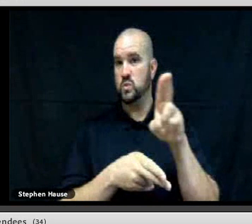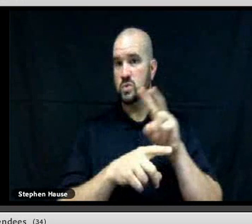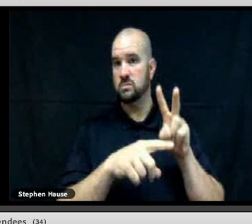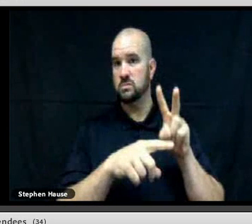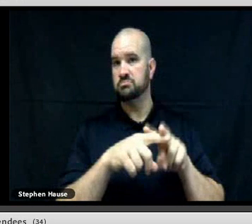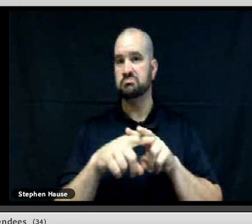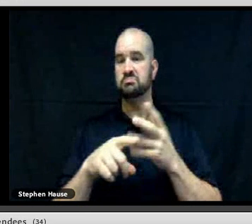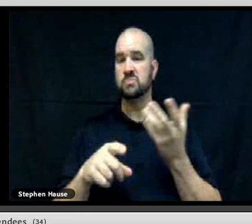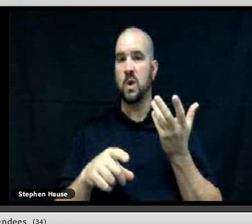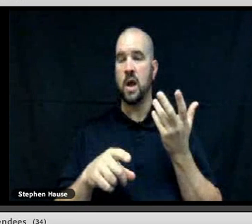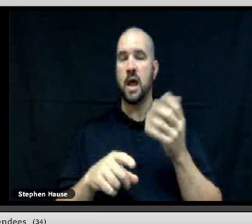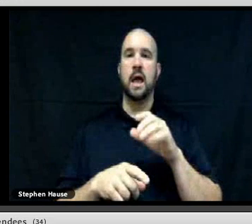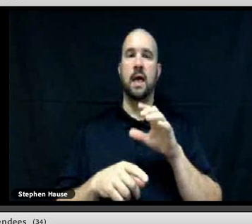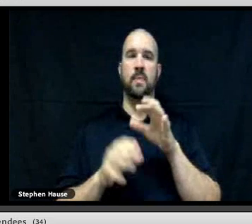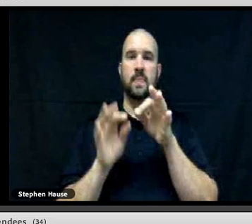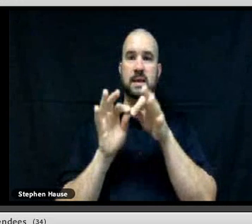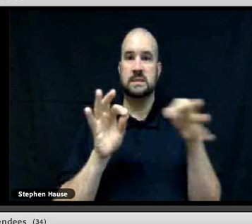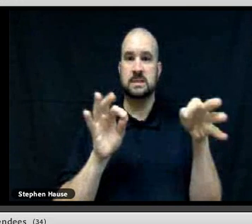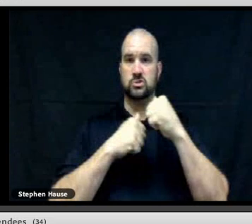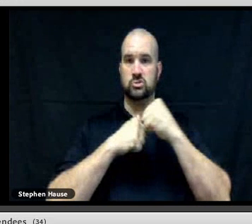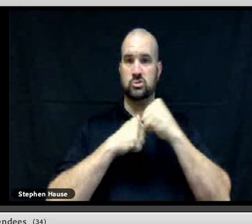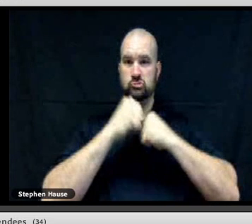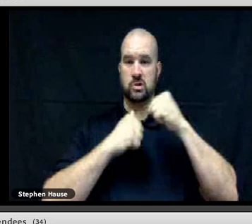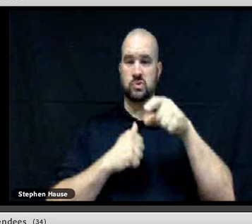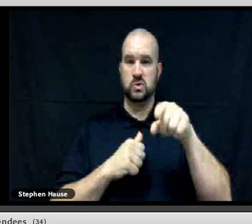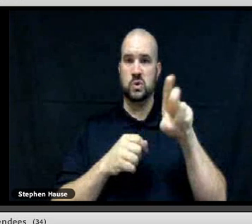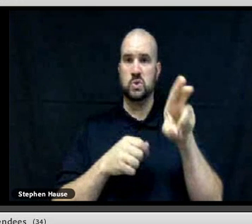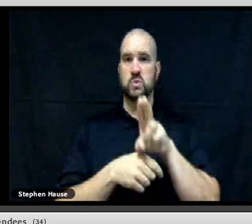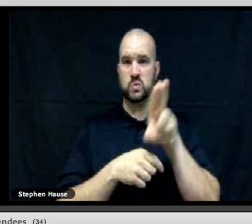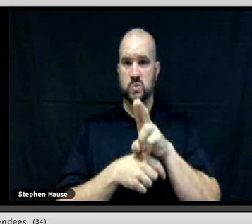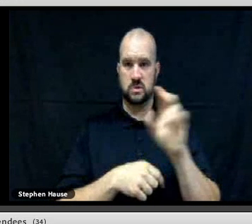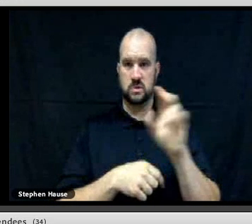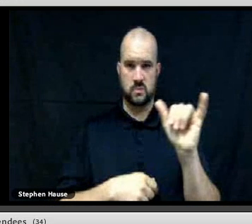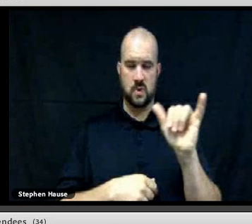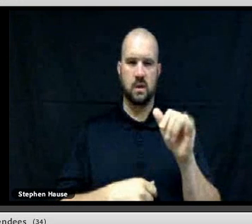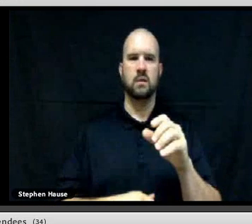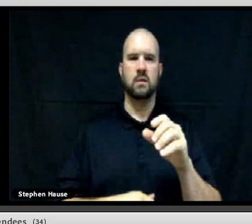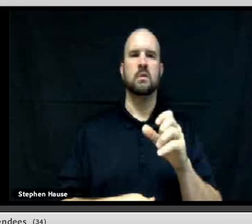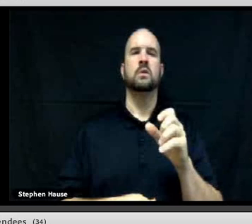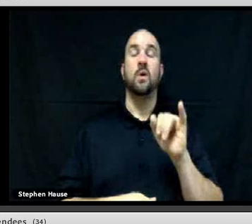So, as long as you're being consistent, um,